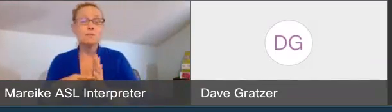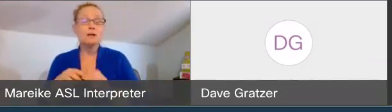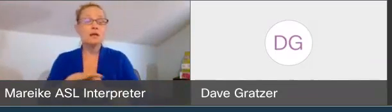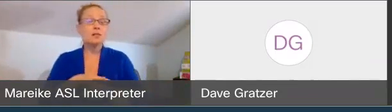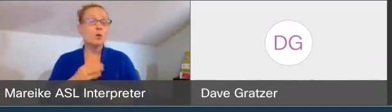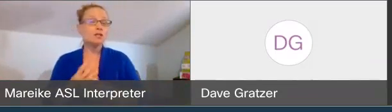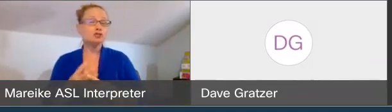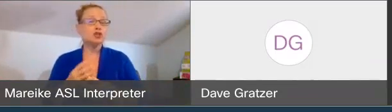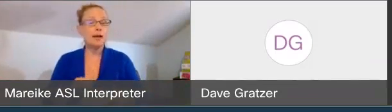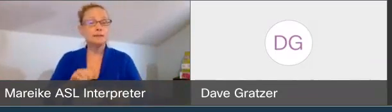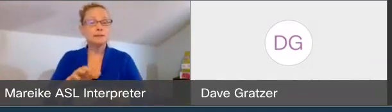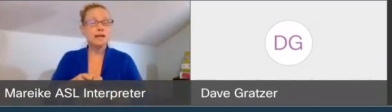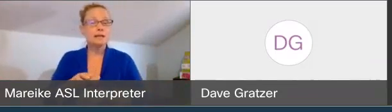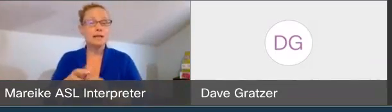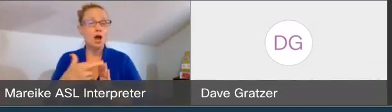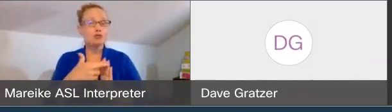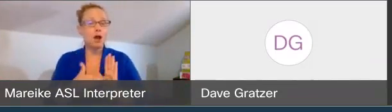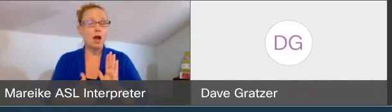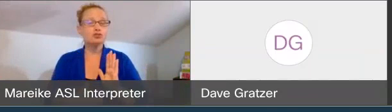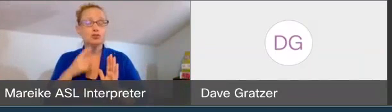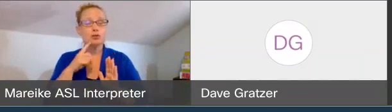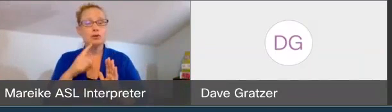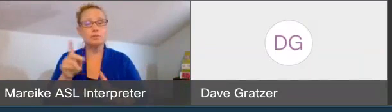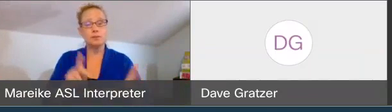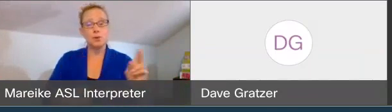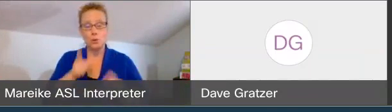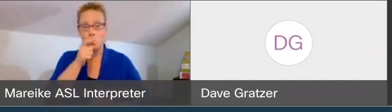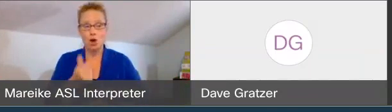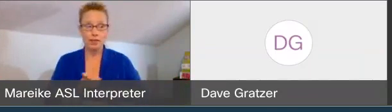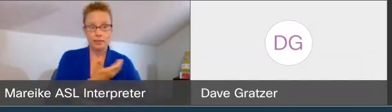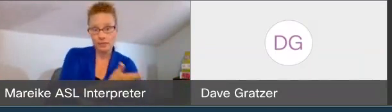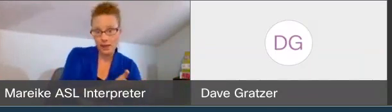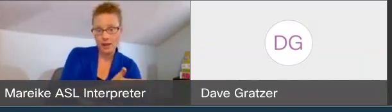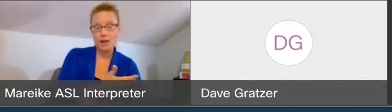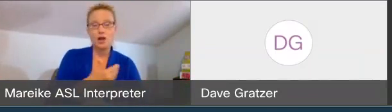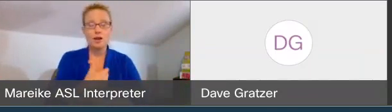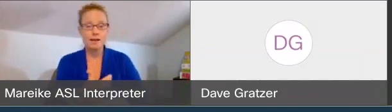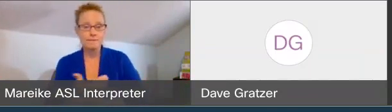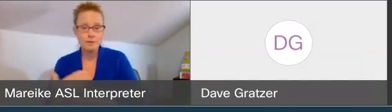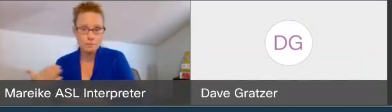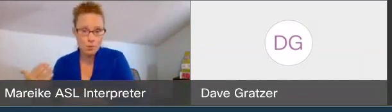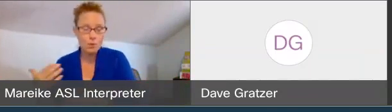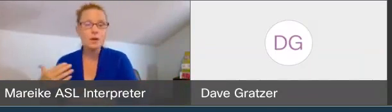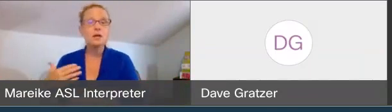sending a roster of folks who are there, each morning to a local managed care